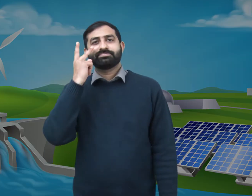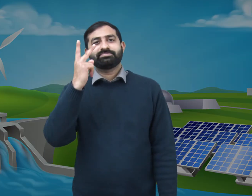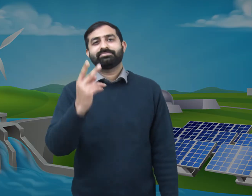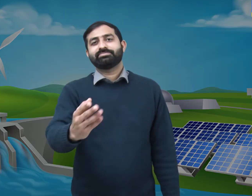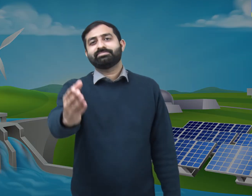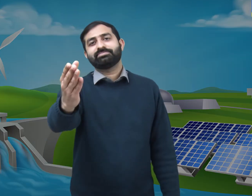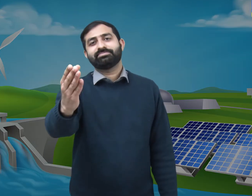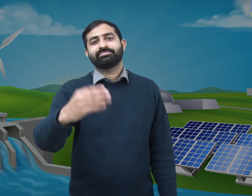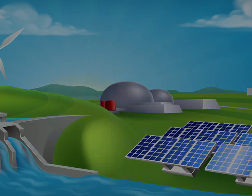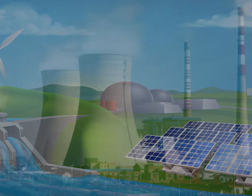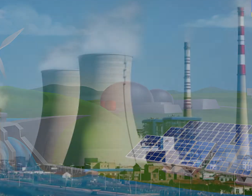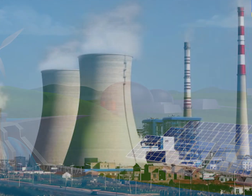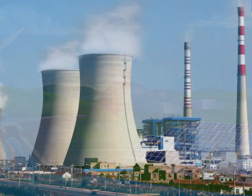Let's see the next topic.